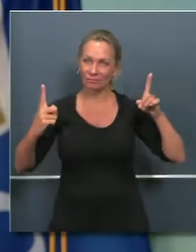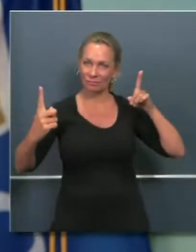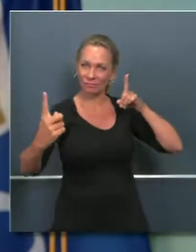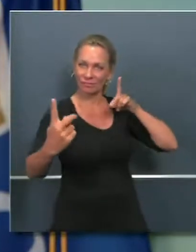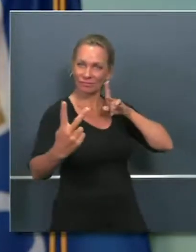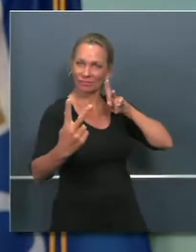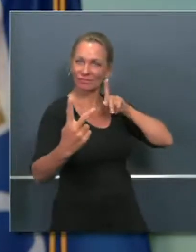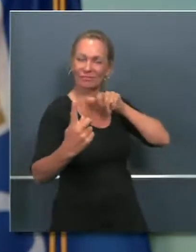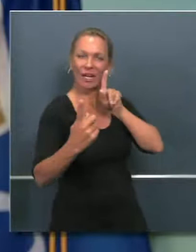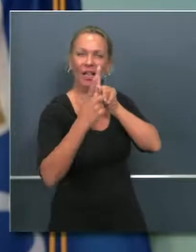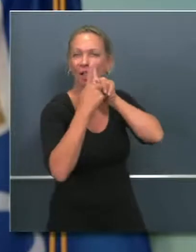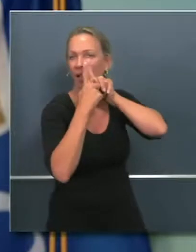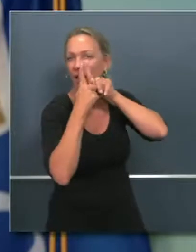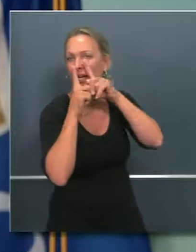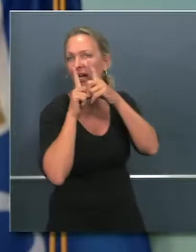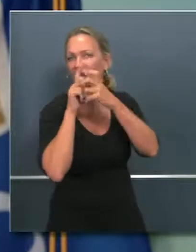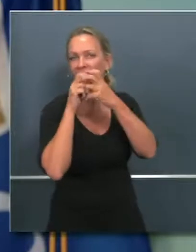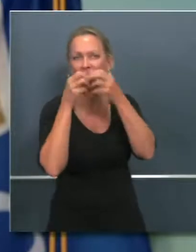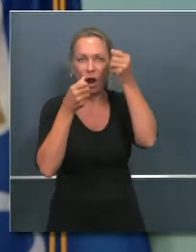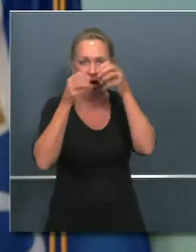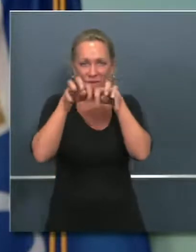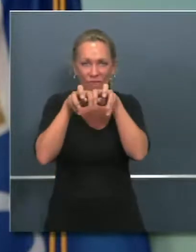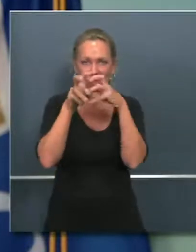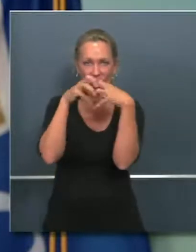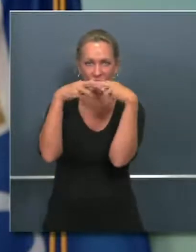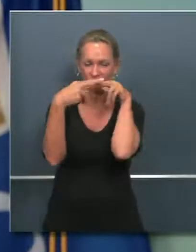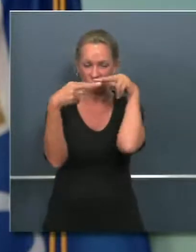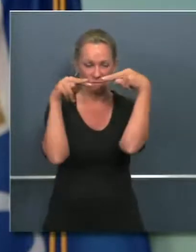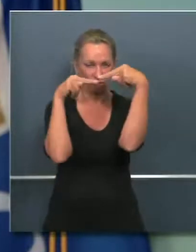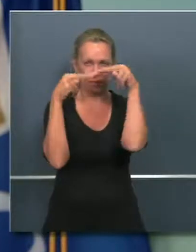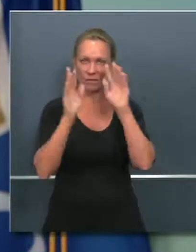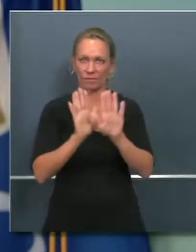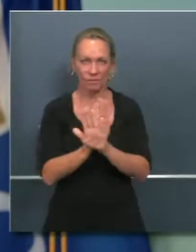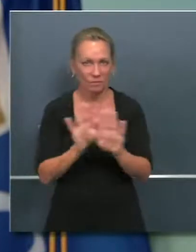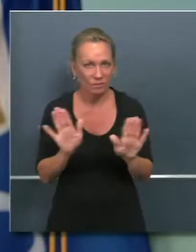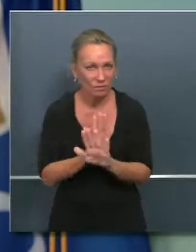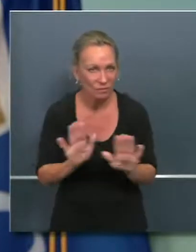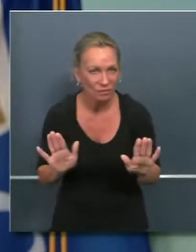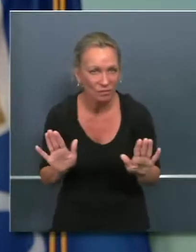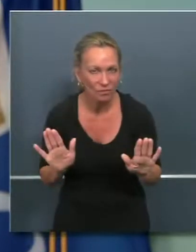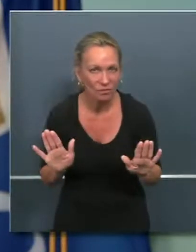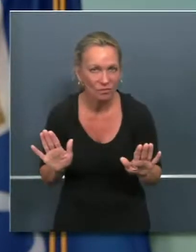mixing with strangers people that are not part of your household please wear a face covering it's a